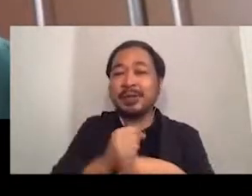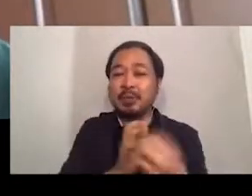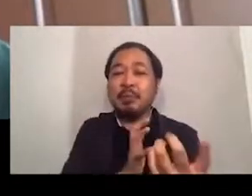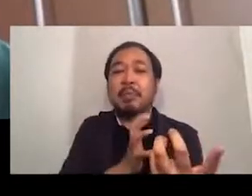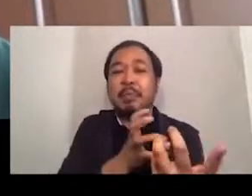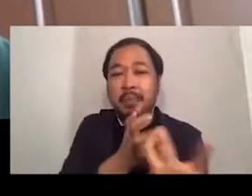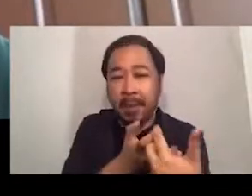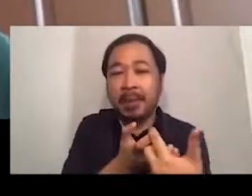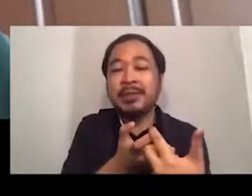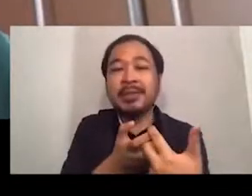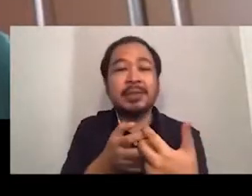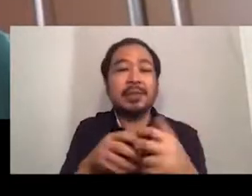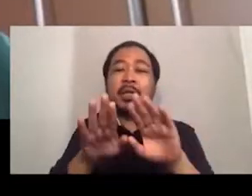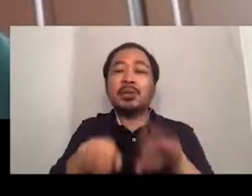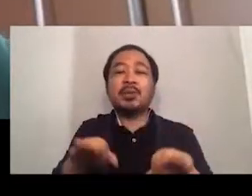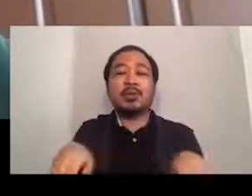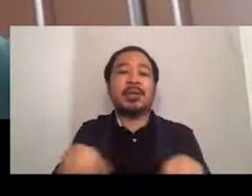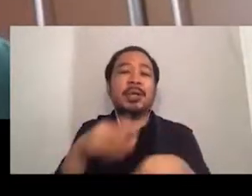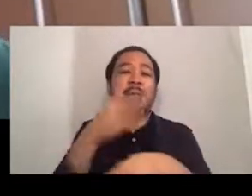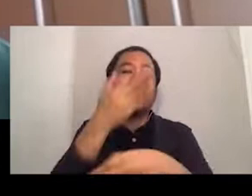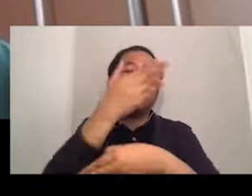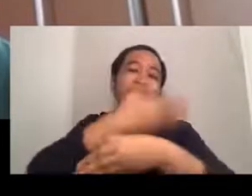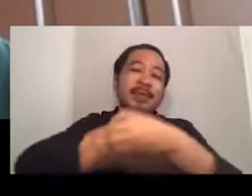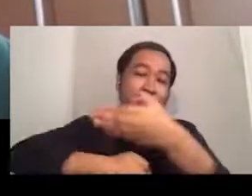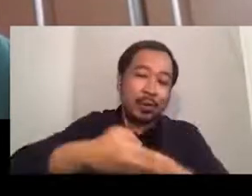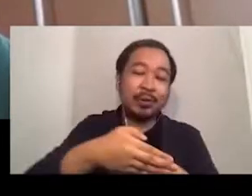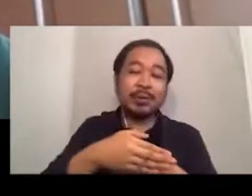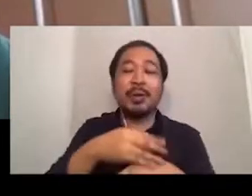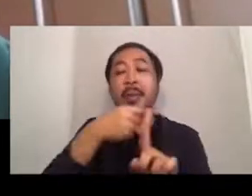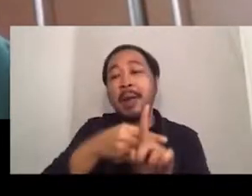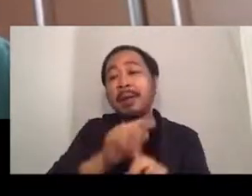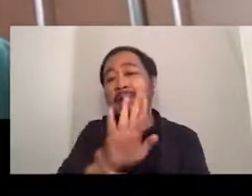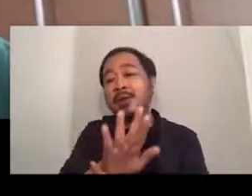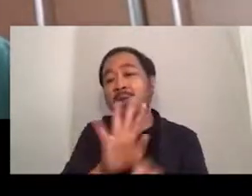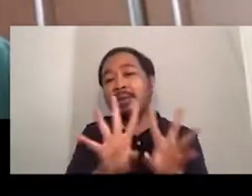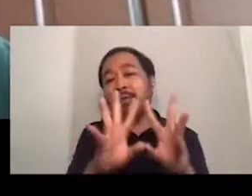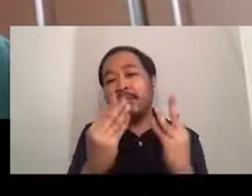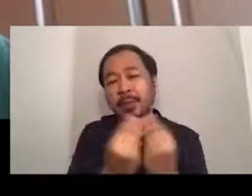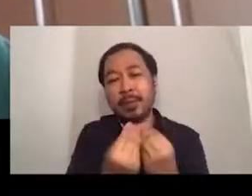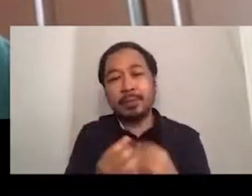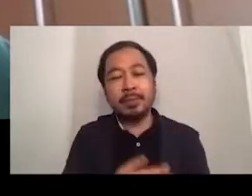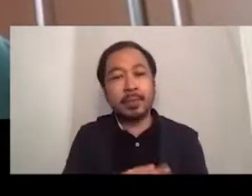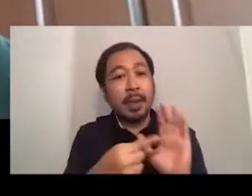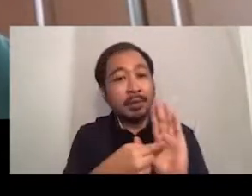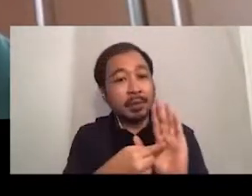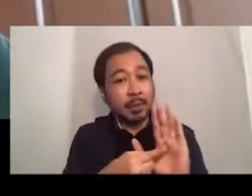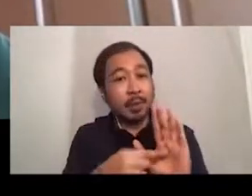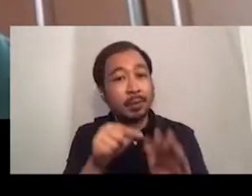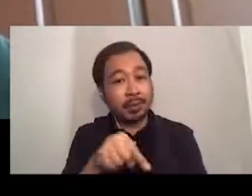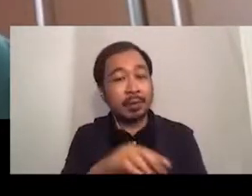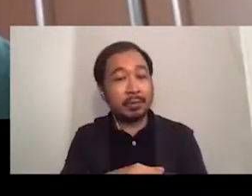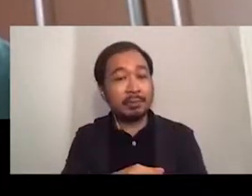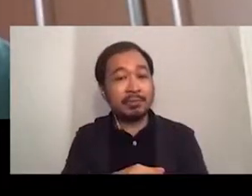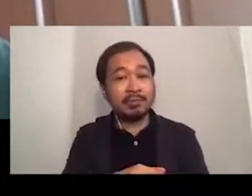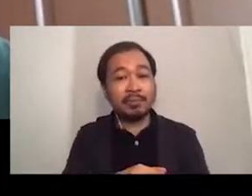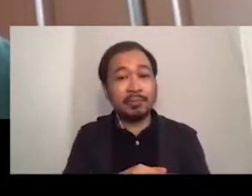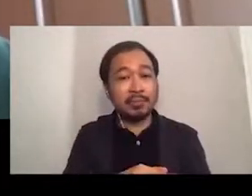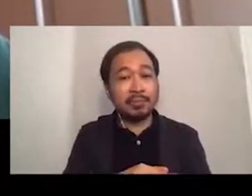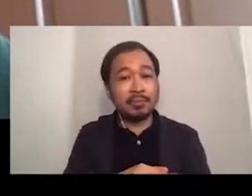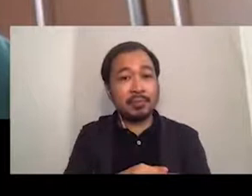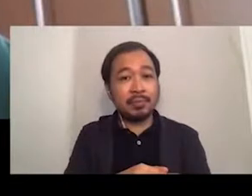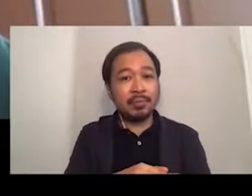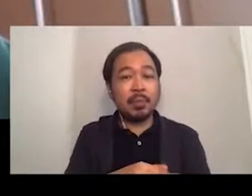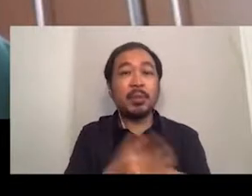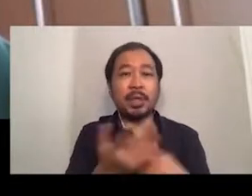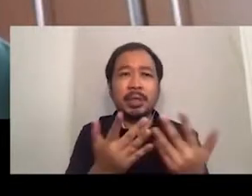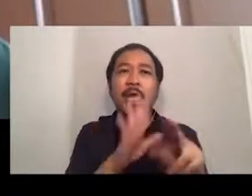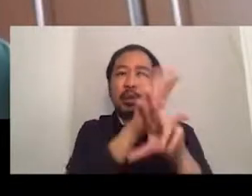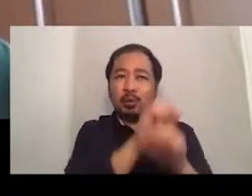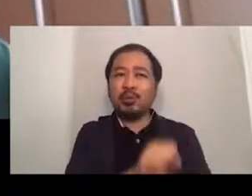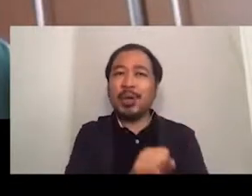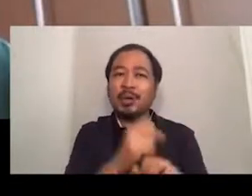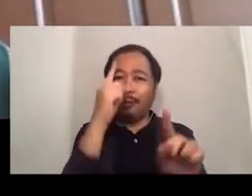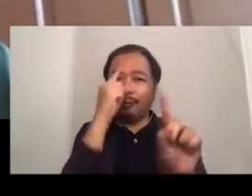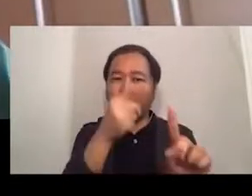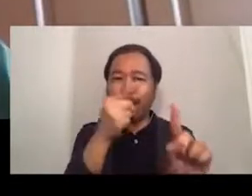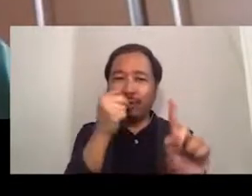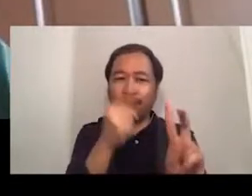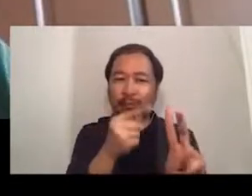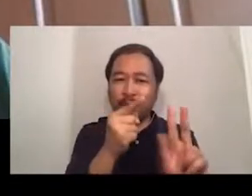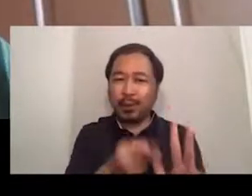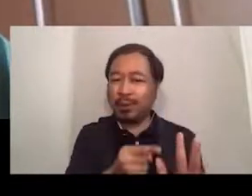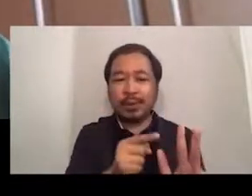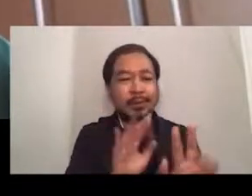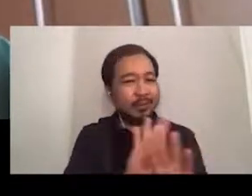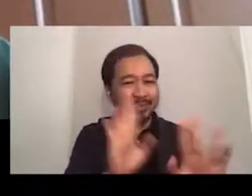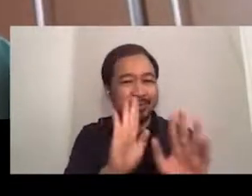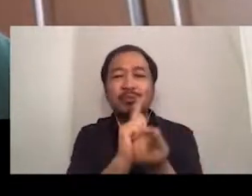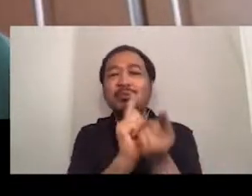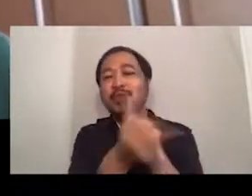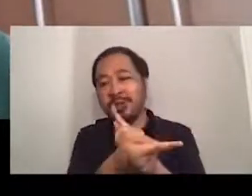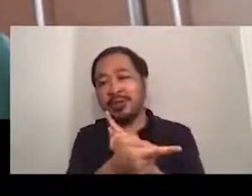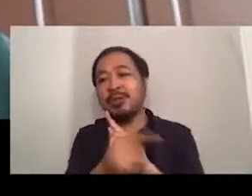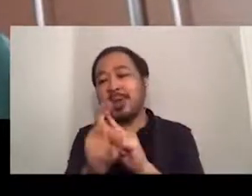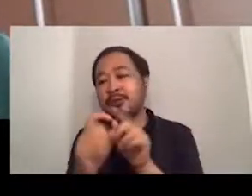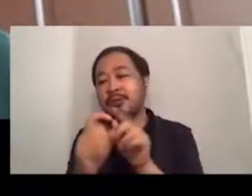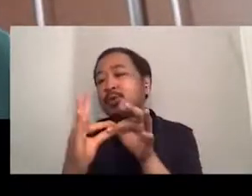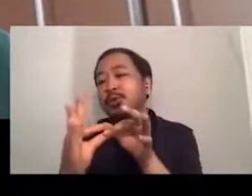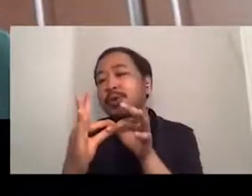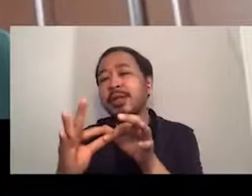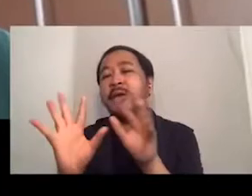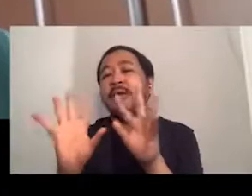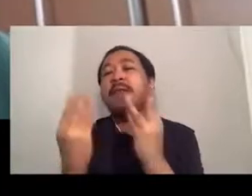they need to help the family to work out a suitable home routine and as well as ways to maintain a calm home environment, especially for children with autism.